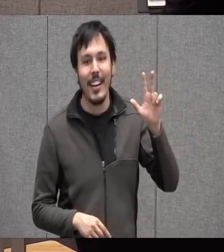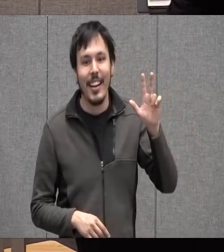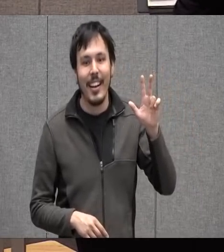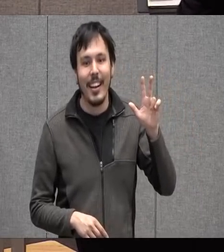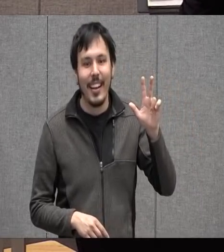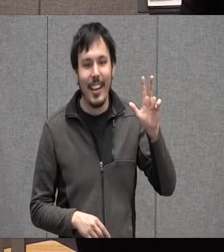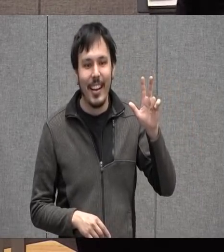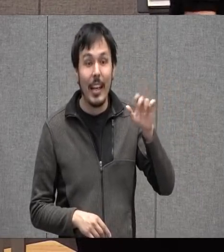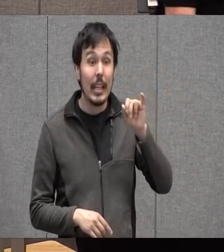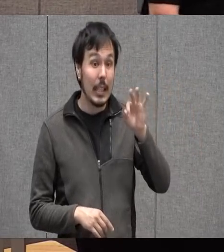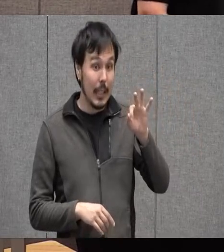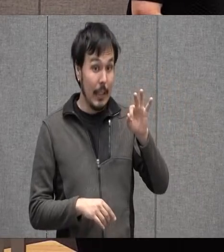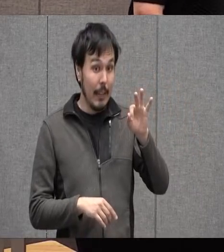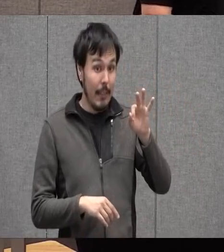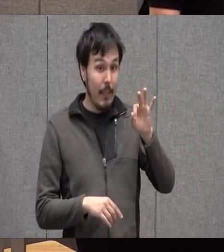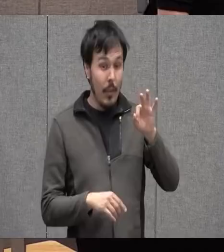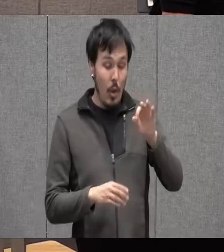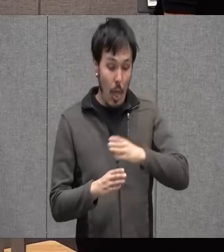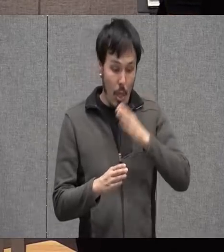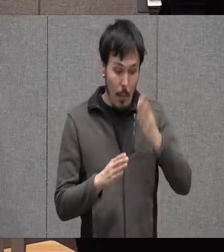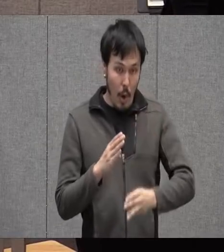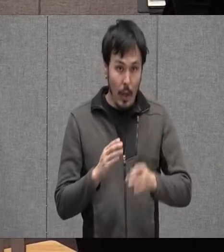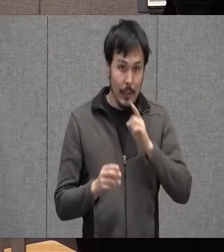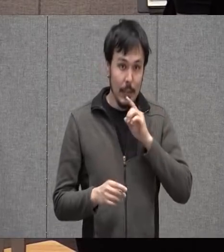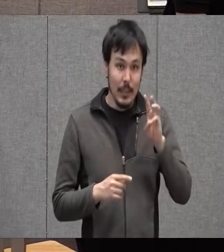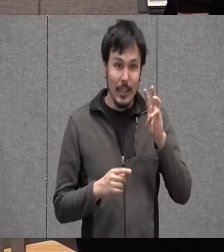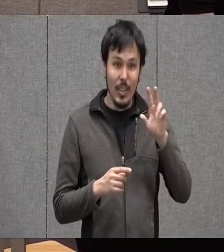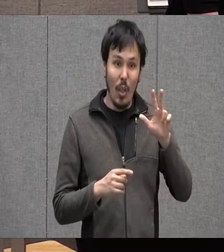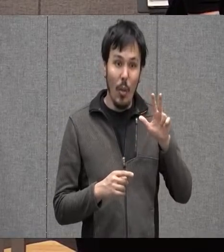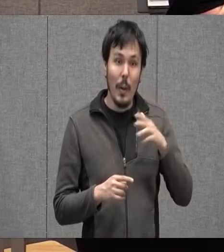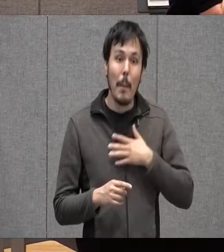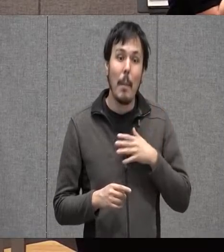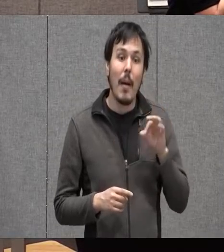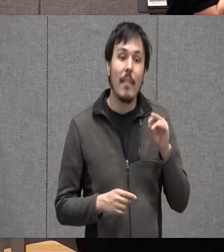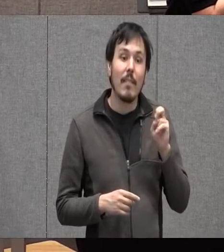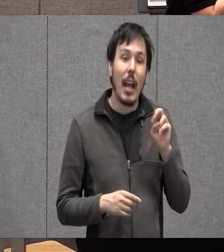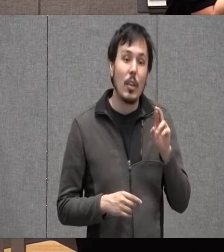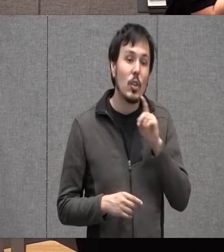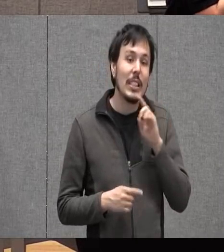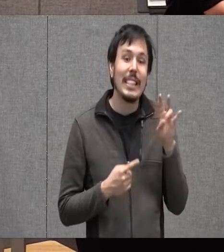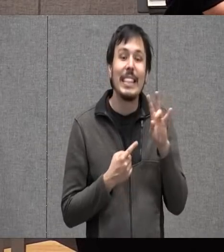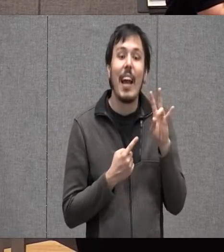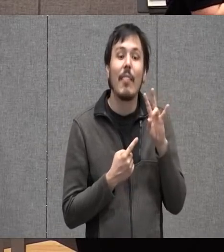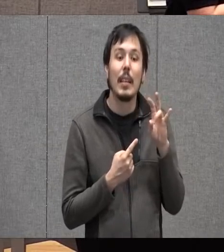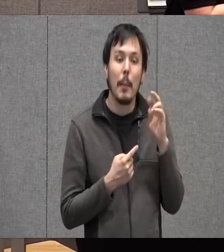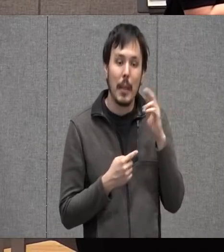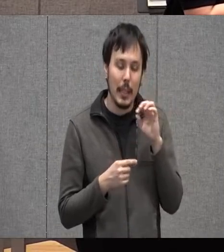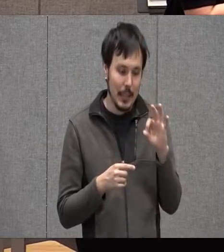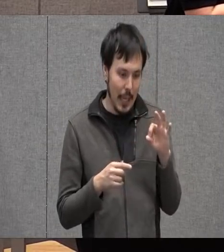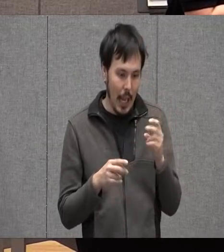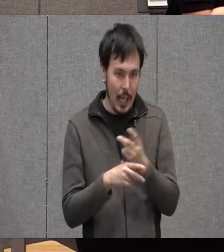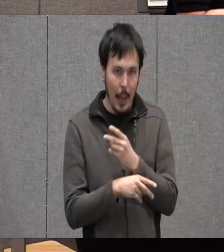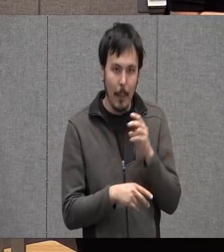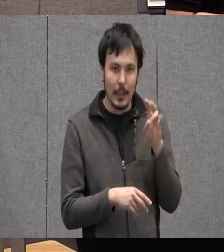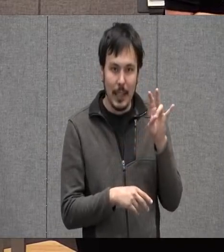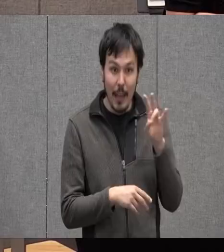If the product is 63, that means my factor is a seven. Because nine times seven is 63.